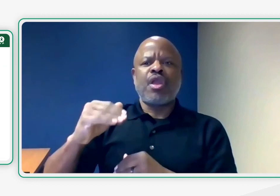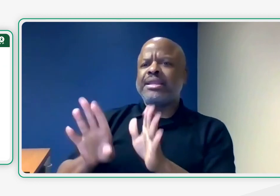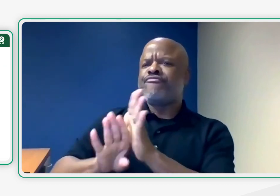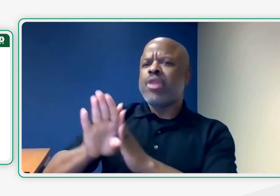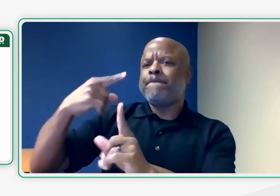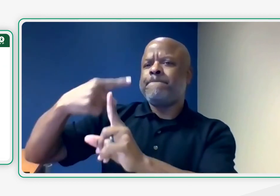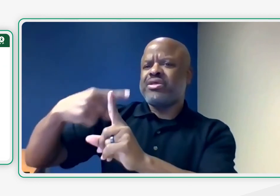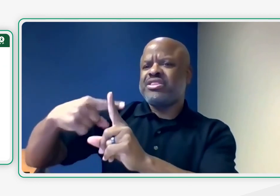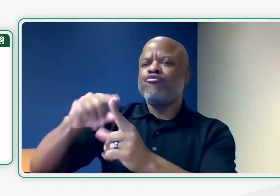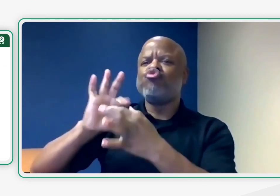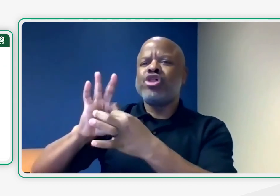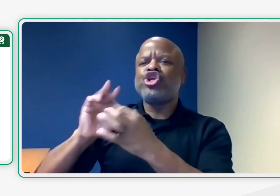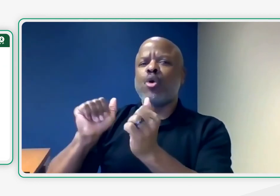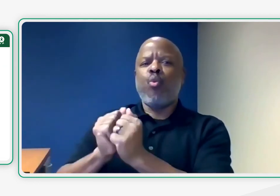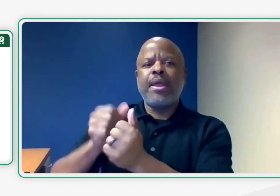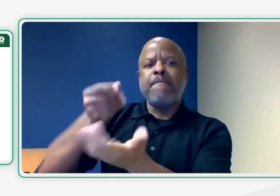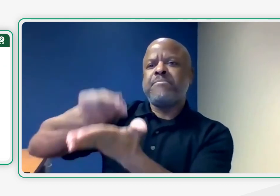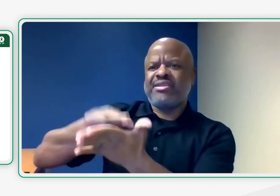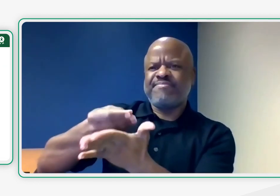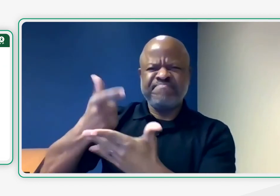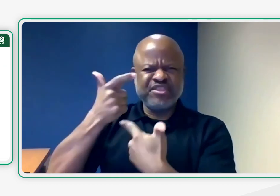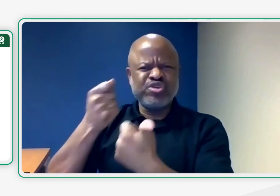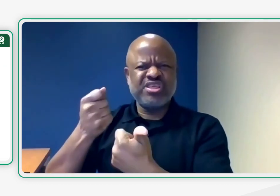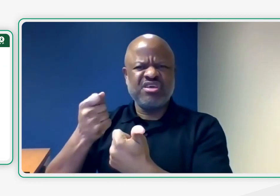you know, to enact new behaviors. Additionally, we will be developing a